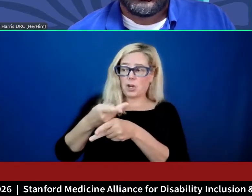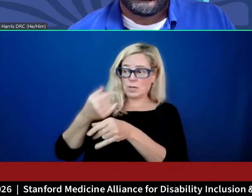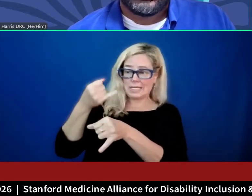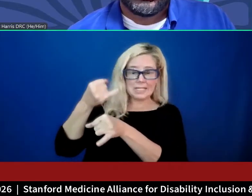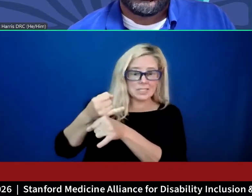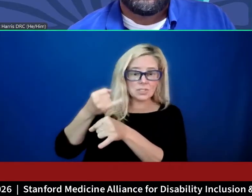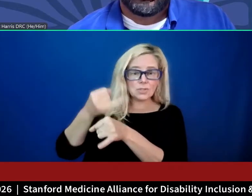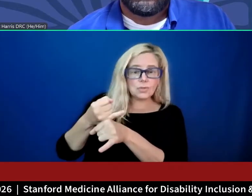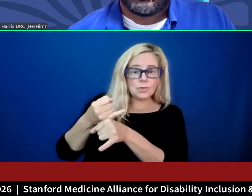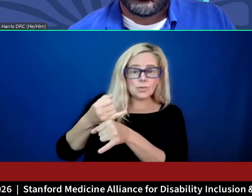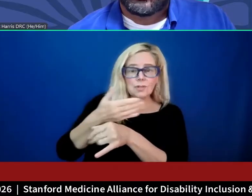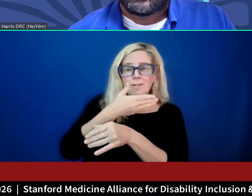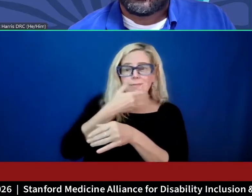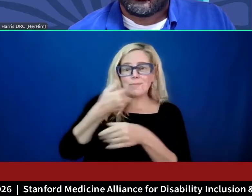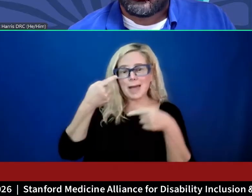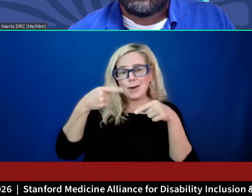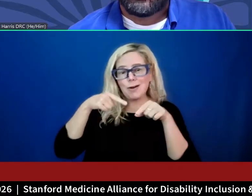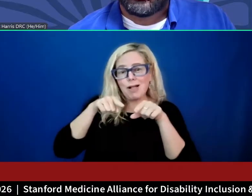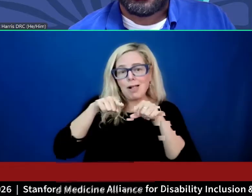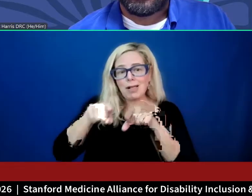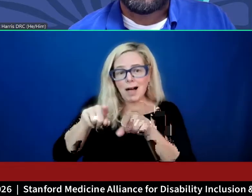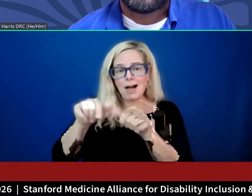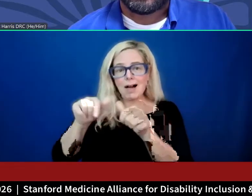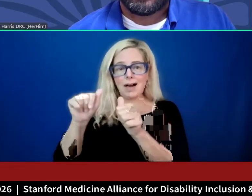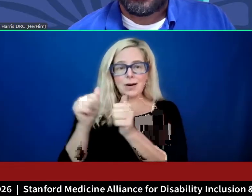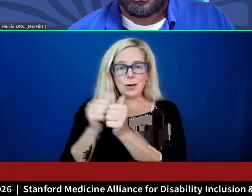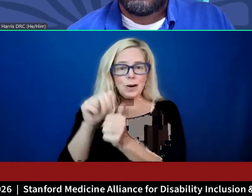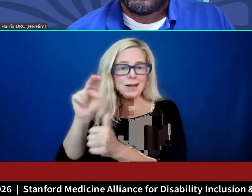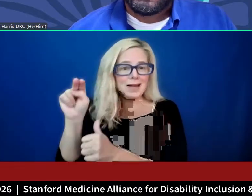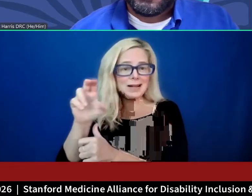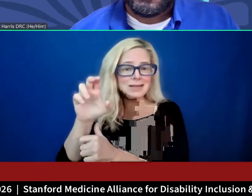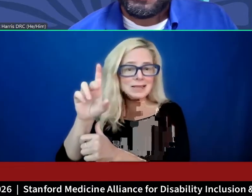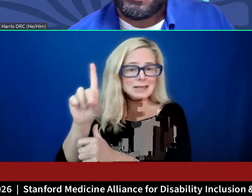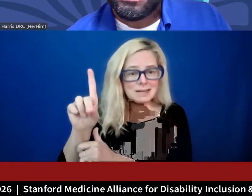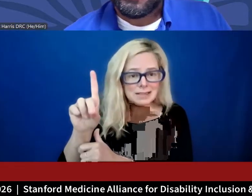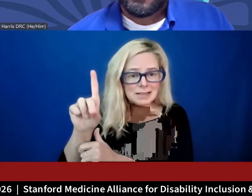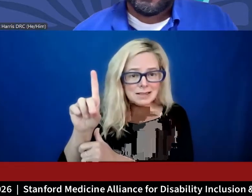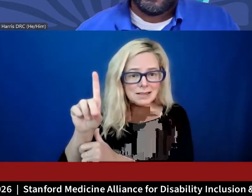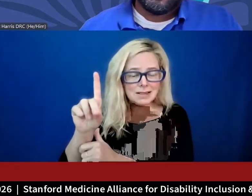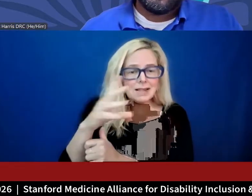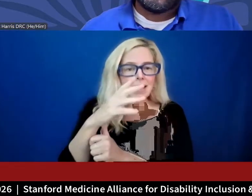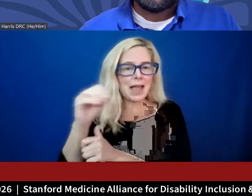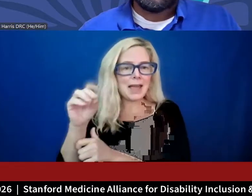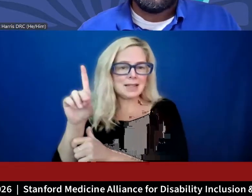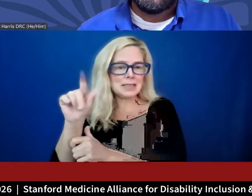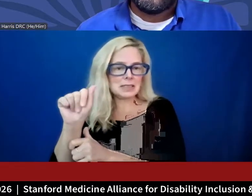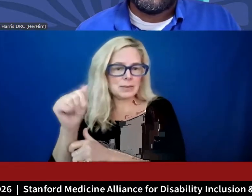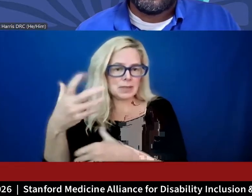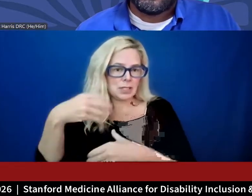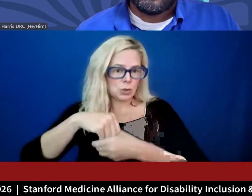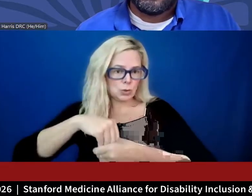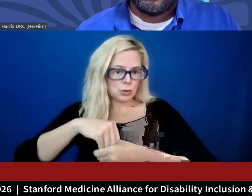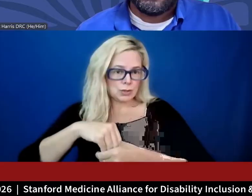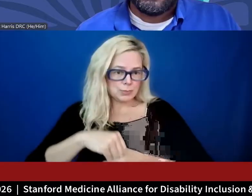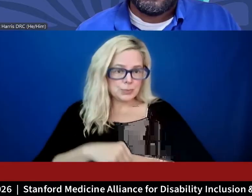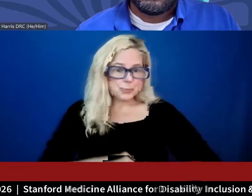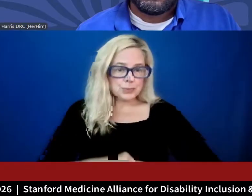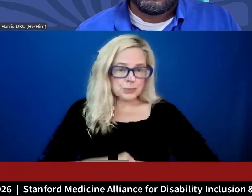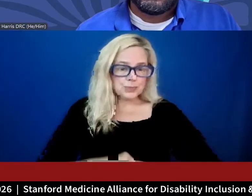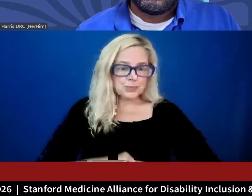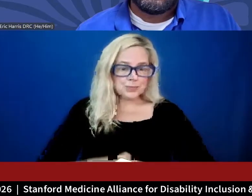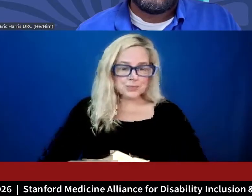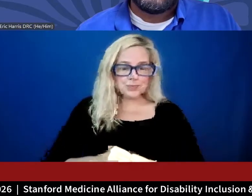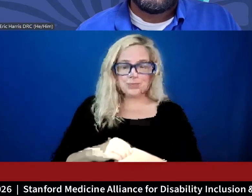um NCD's recommendations on disability inclusion. Sure. So NCD has been around for decades and and